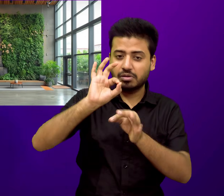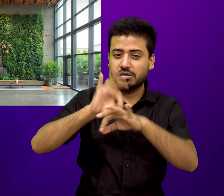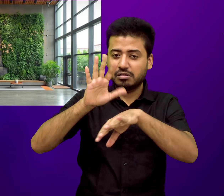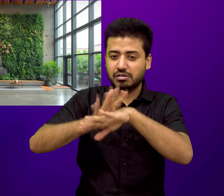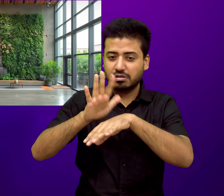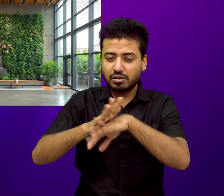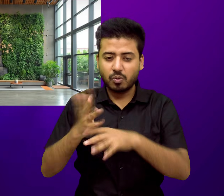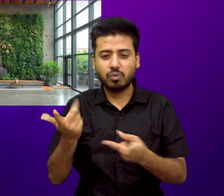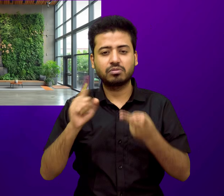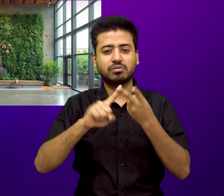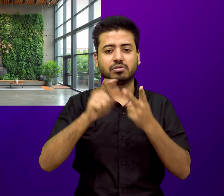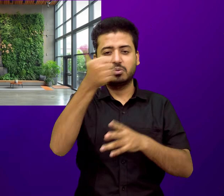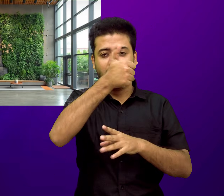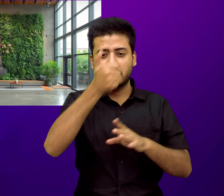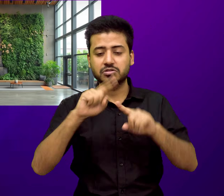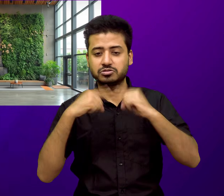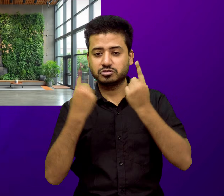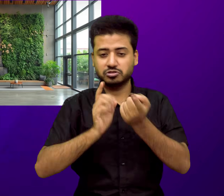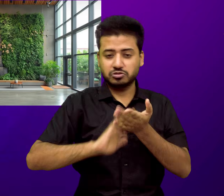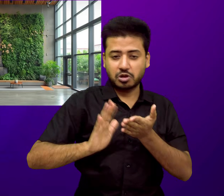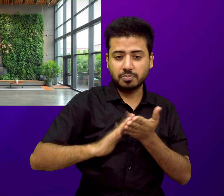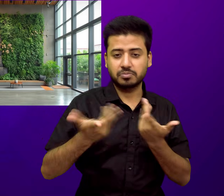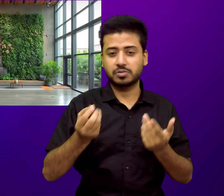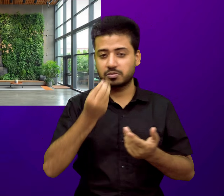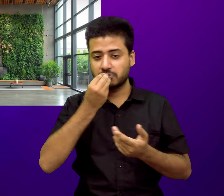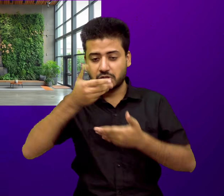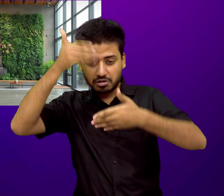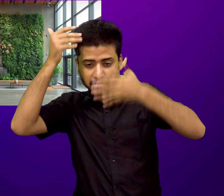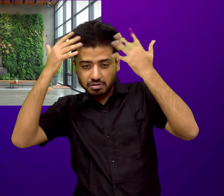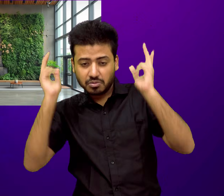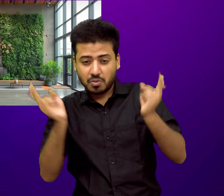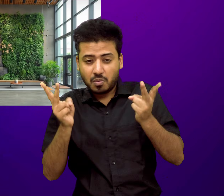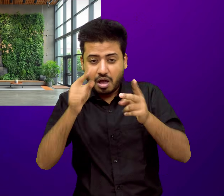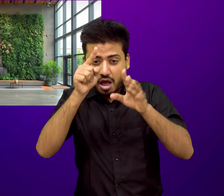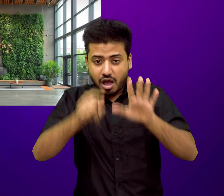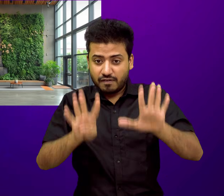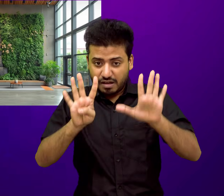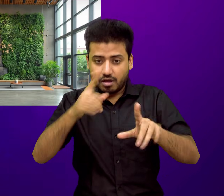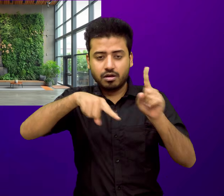Scented candles. Paraffin based or heavily fragranced candles can release small amounts